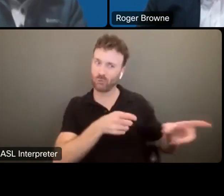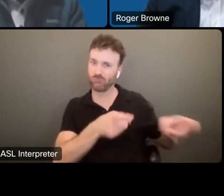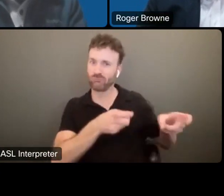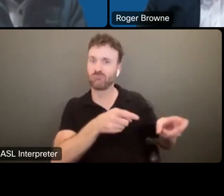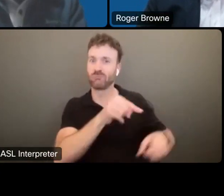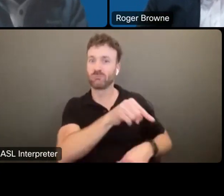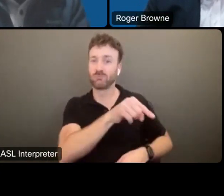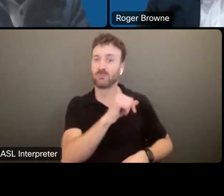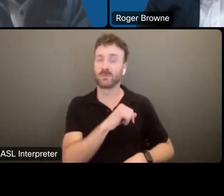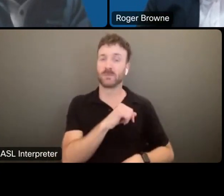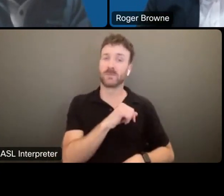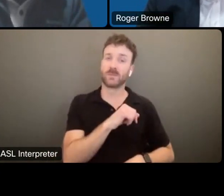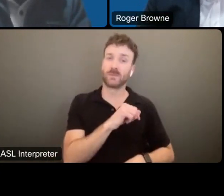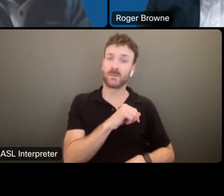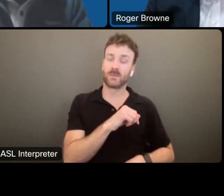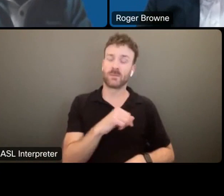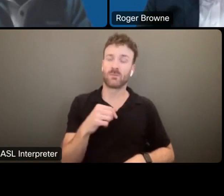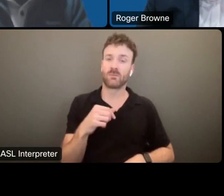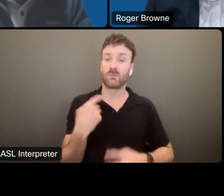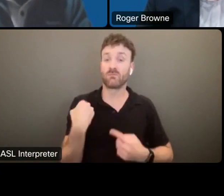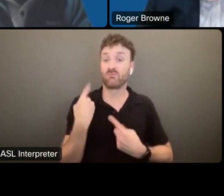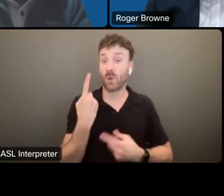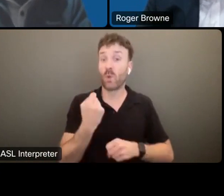sure, and I think over the past year we've accomplished that.